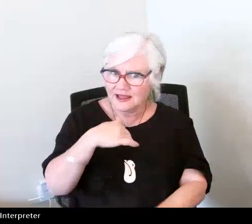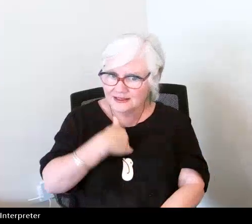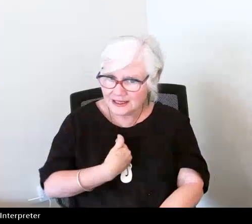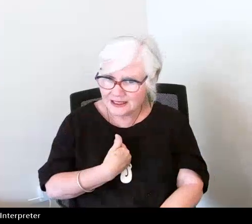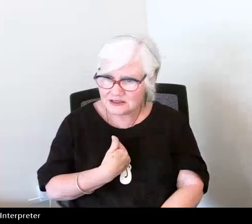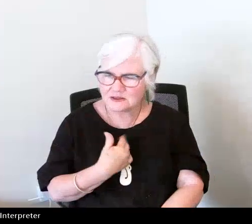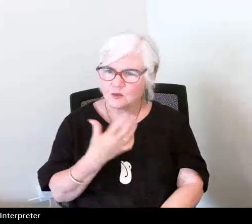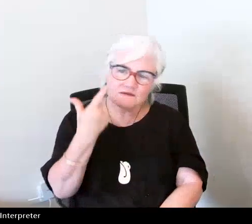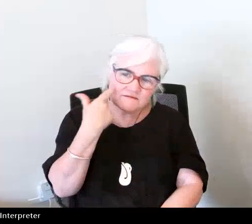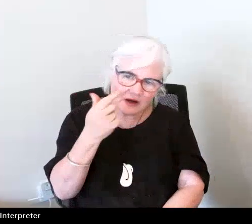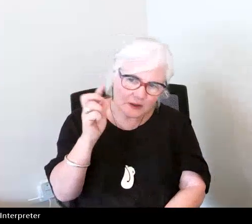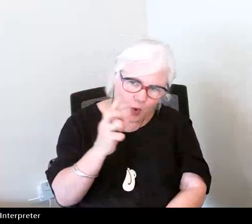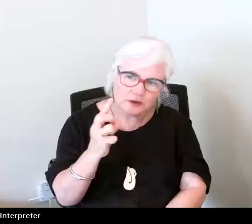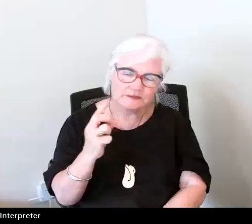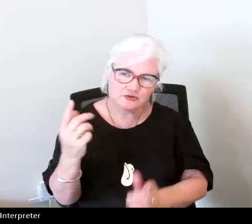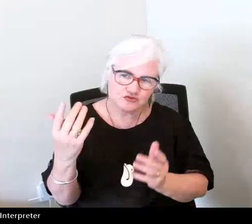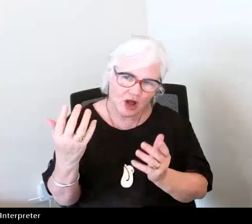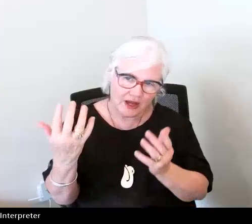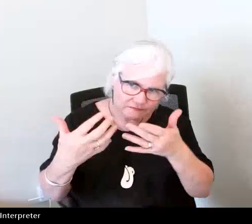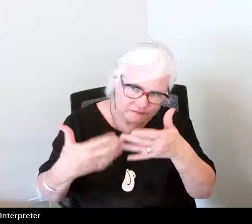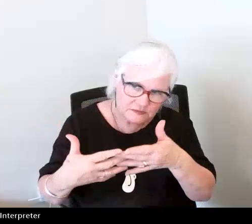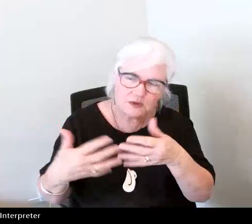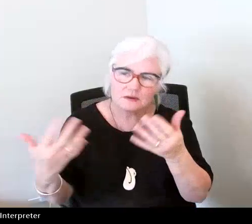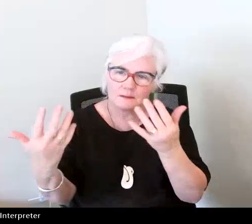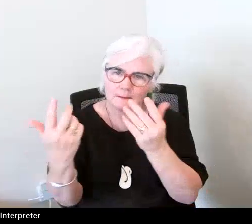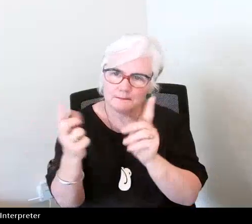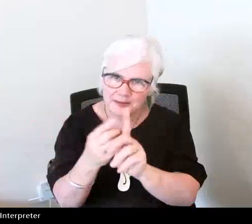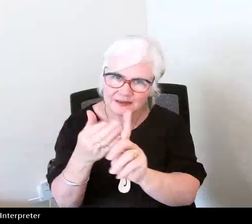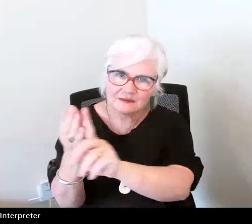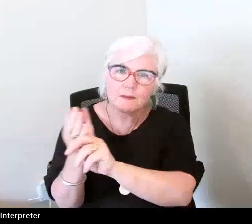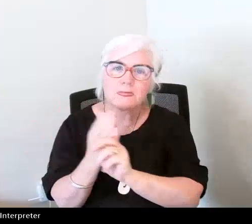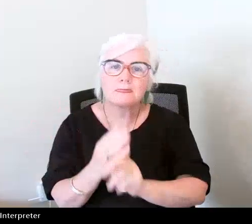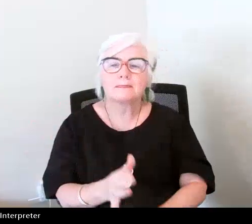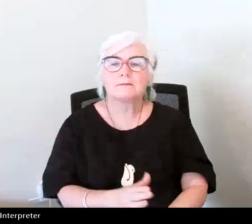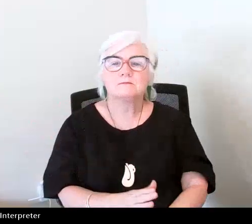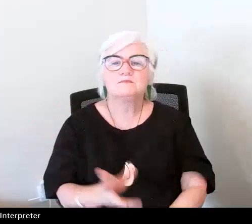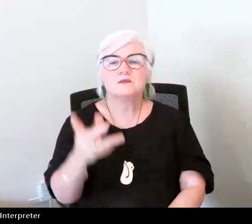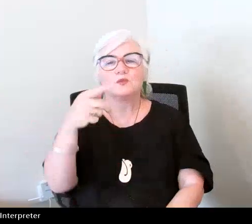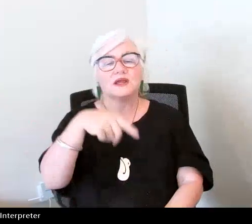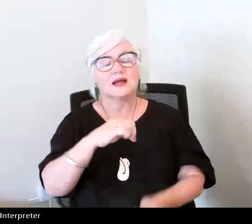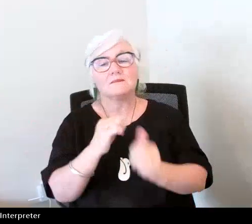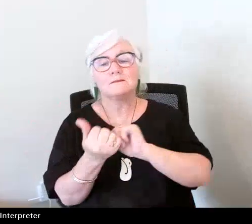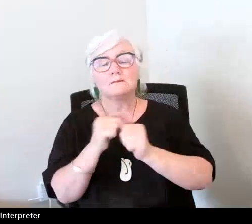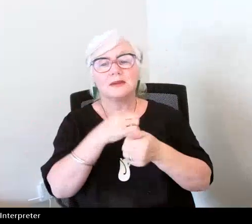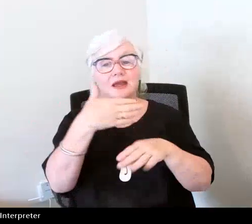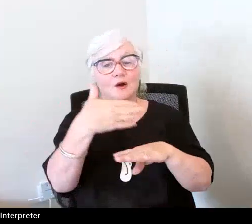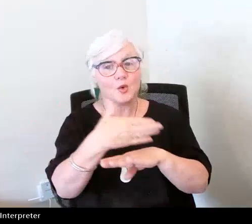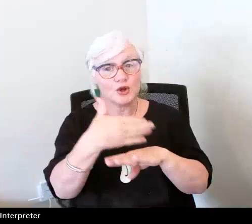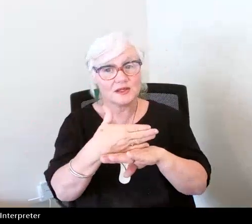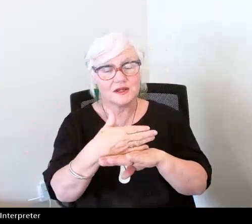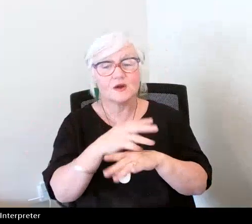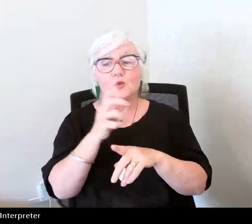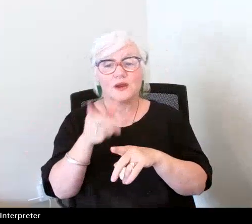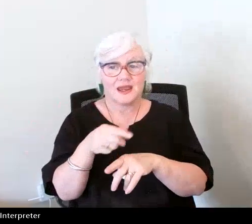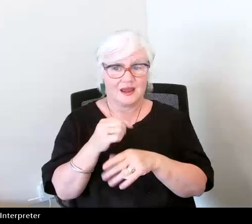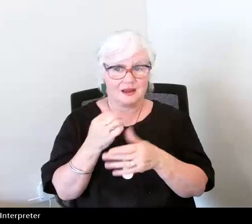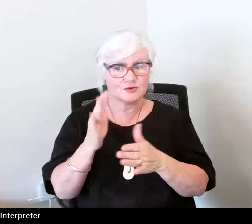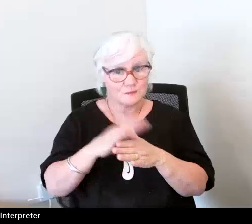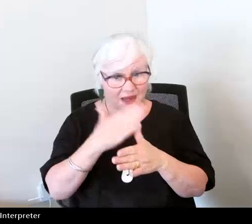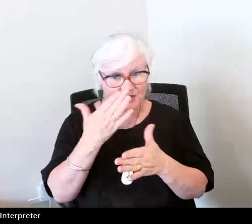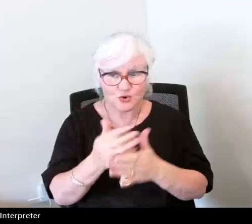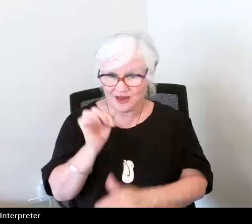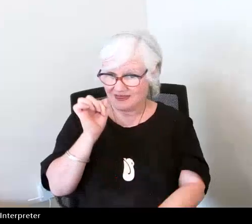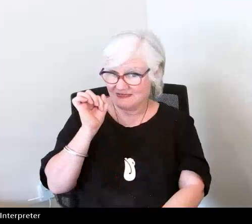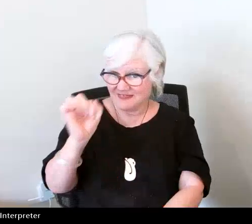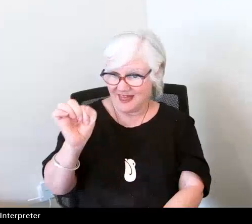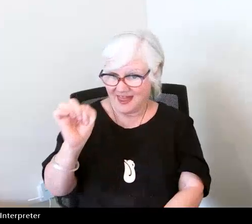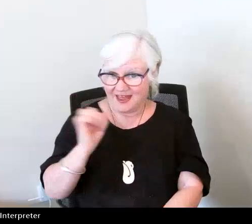what we're here for – here as peer workers – we ‘re here to make sure that their needs are met and